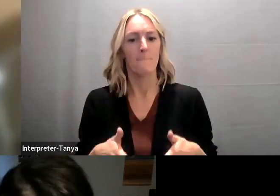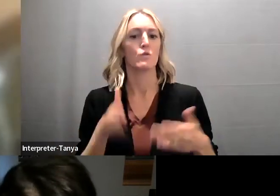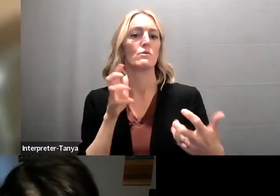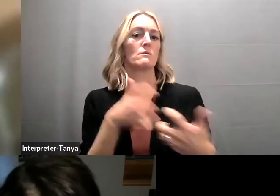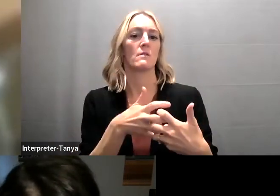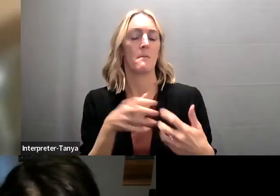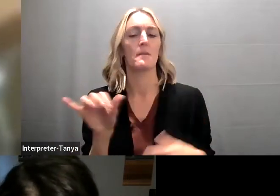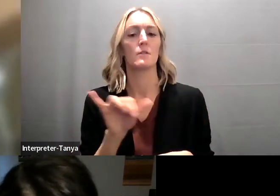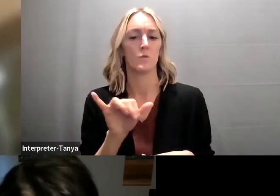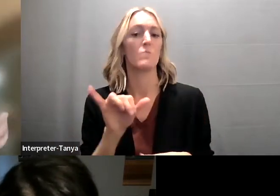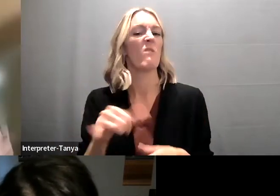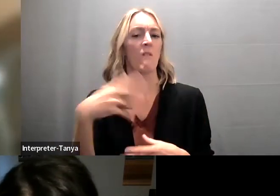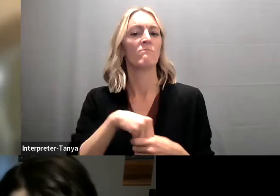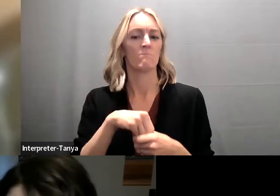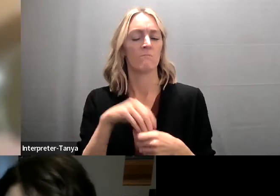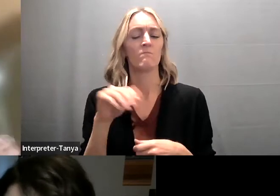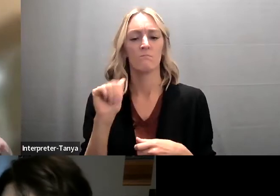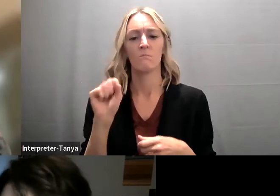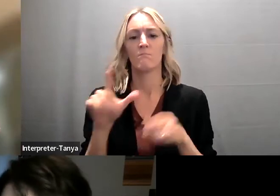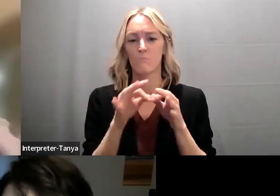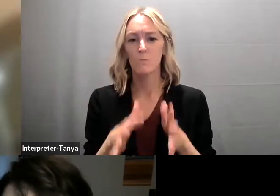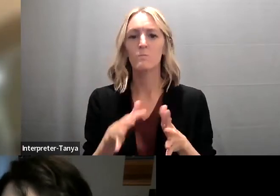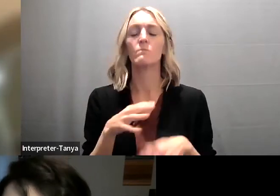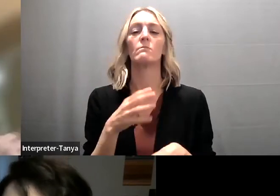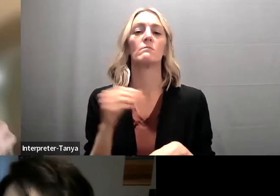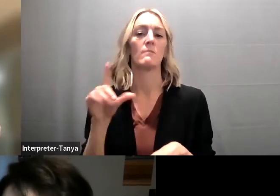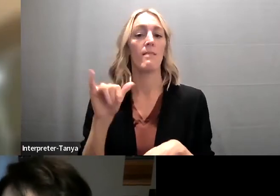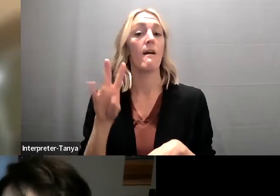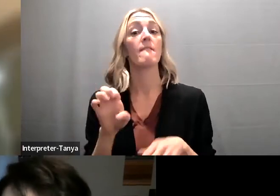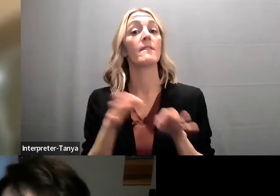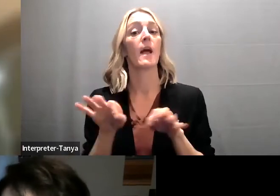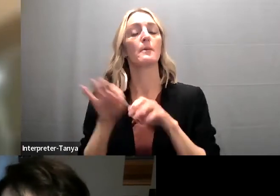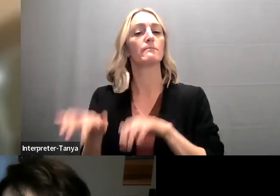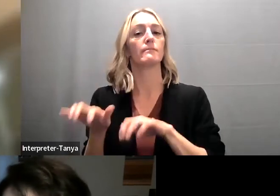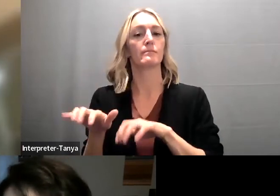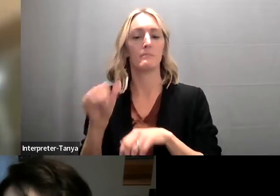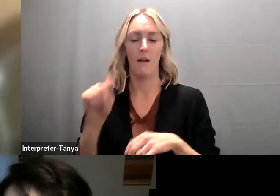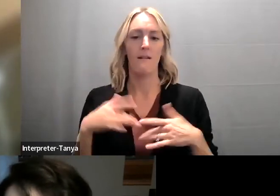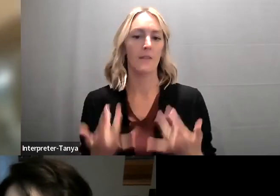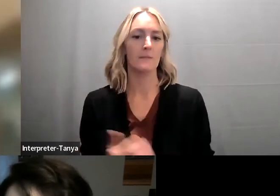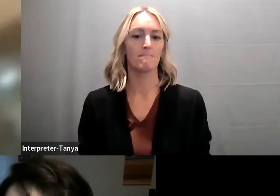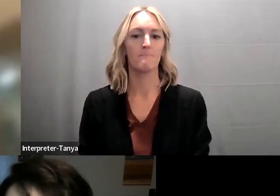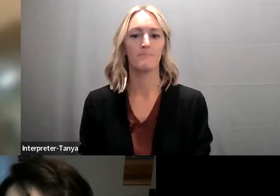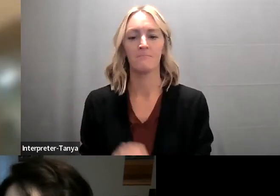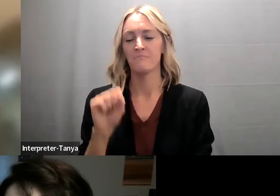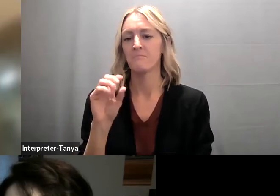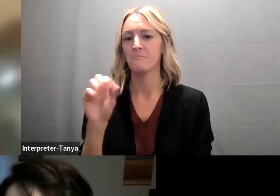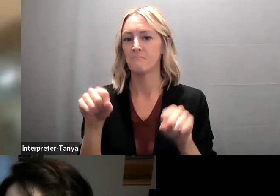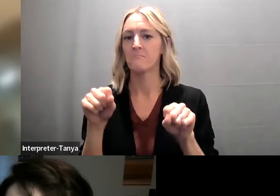which includes ASL interpreter and even live captioning Alt those efrptsz. at those live events.